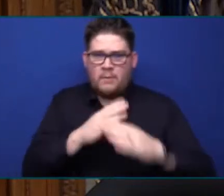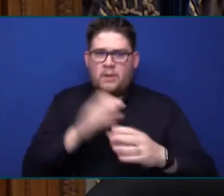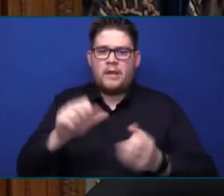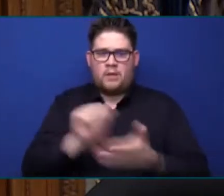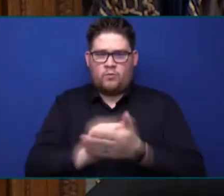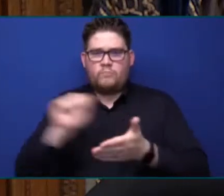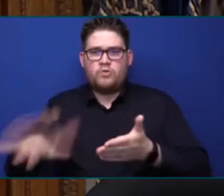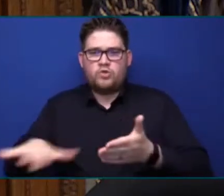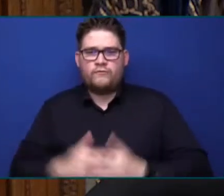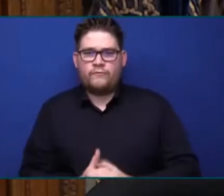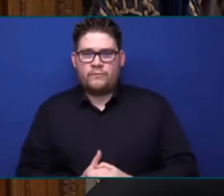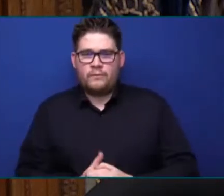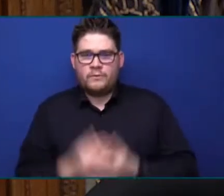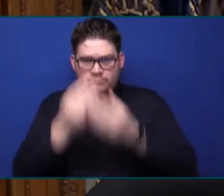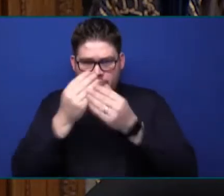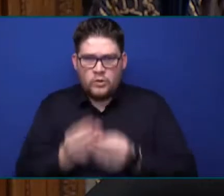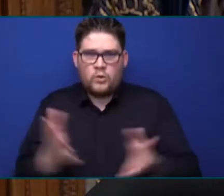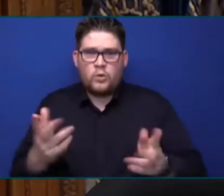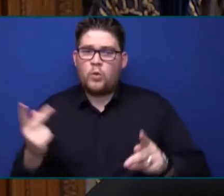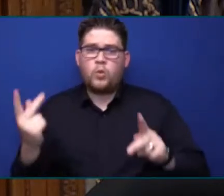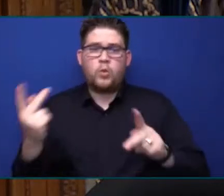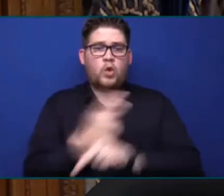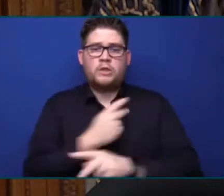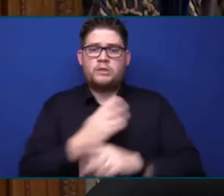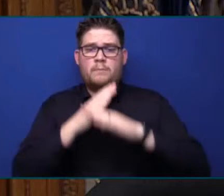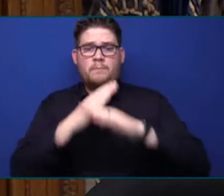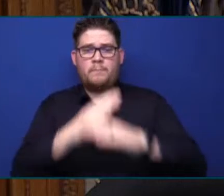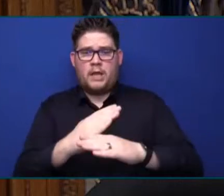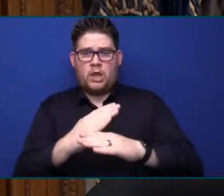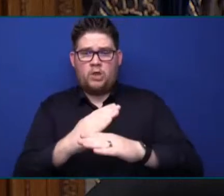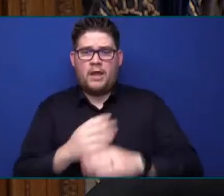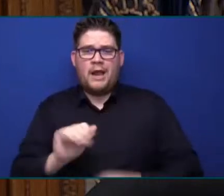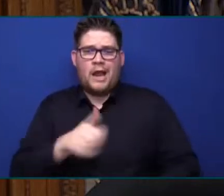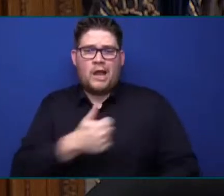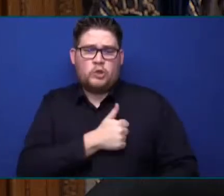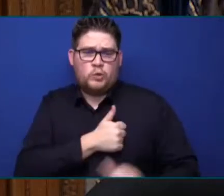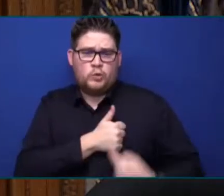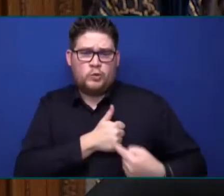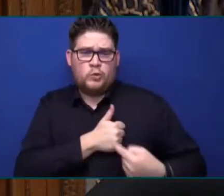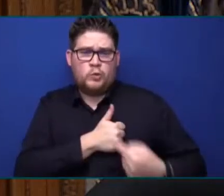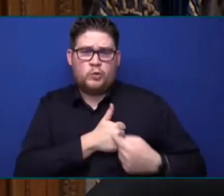There is simply a lack of knowledge surrounding disabilities. I recognize that as a society,